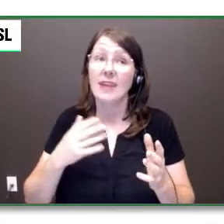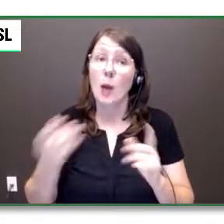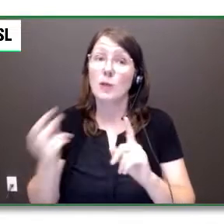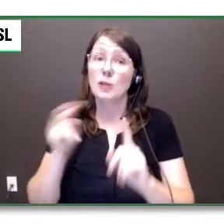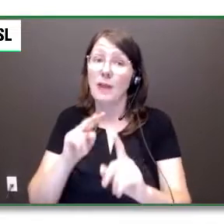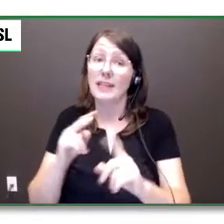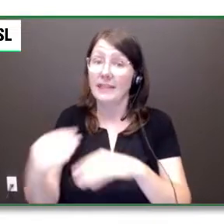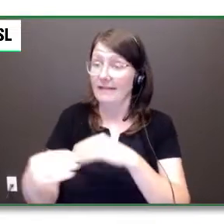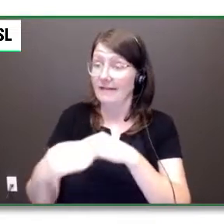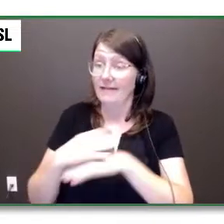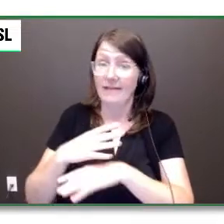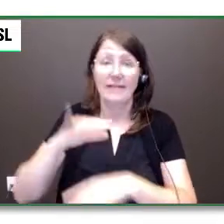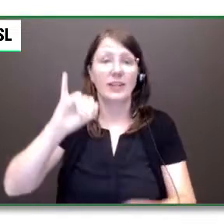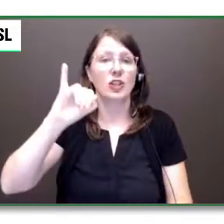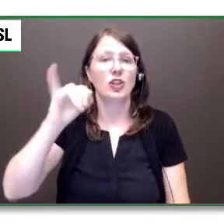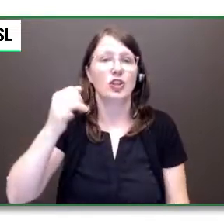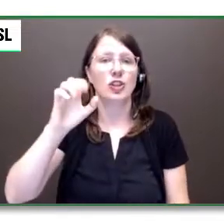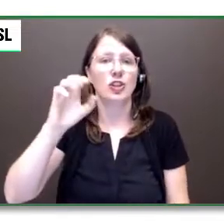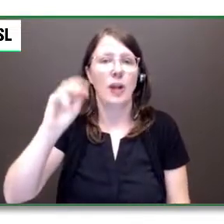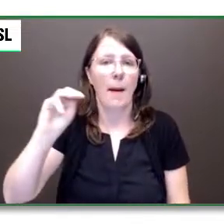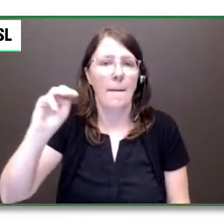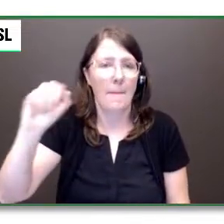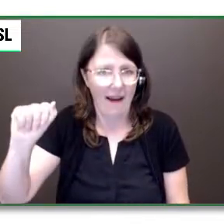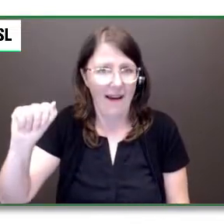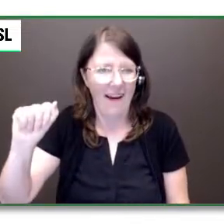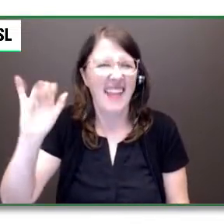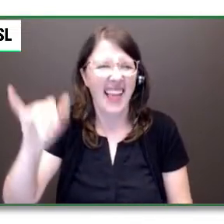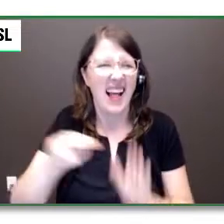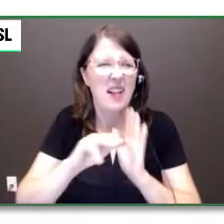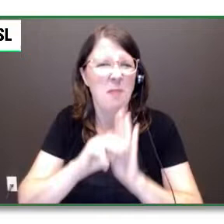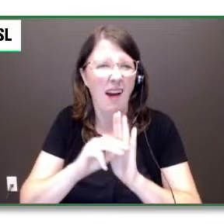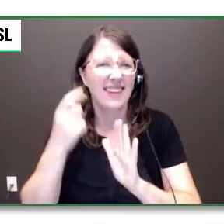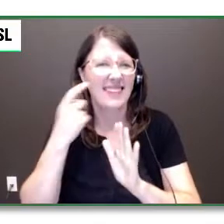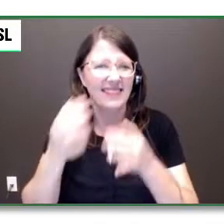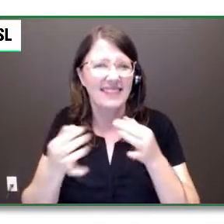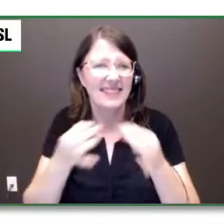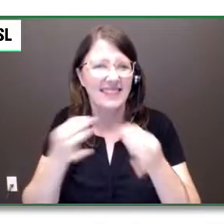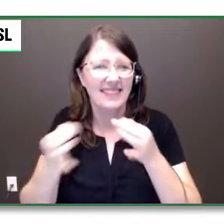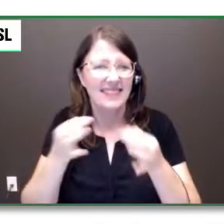um uh where we had uh study participants